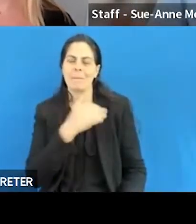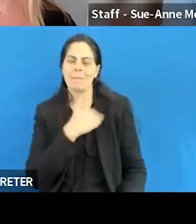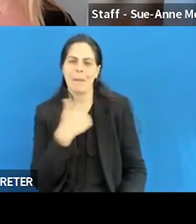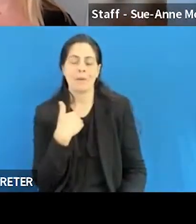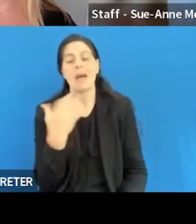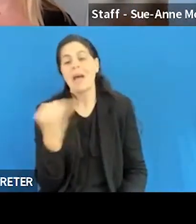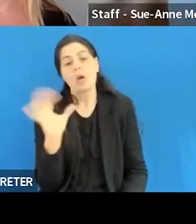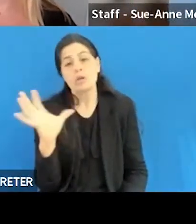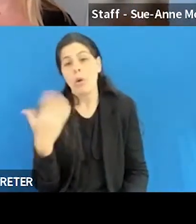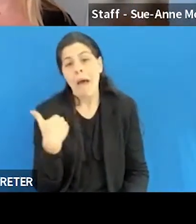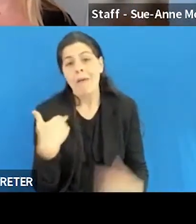Amazing.